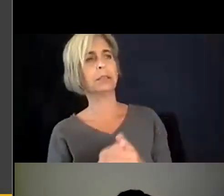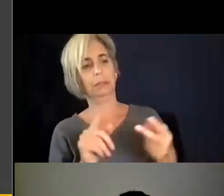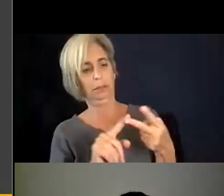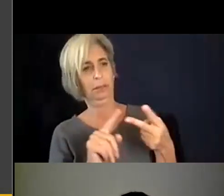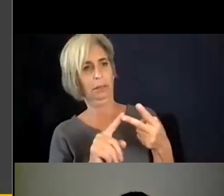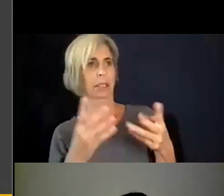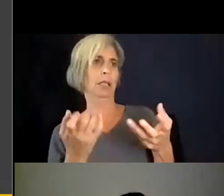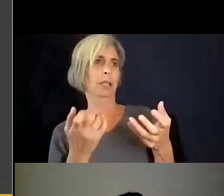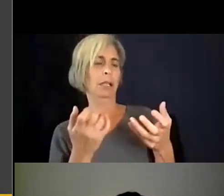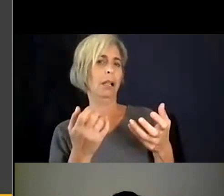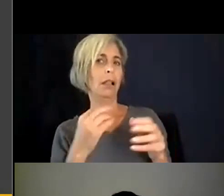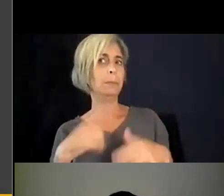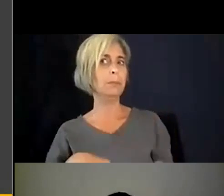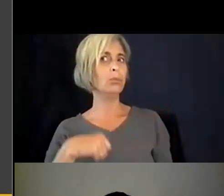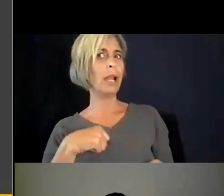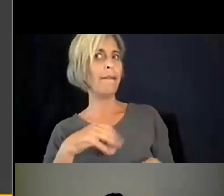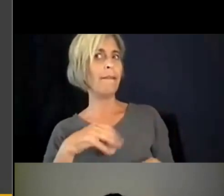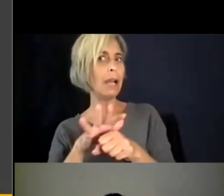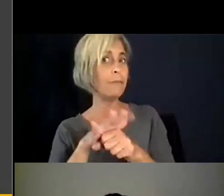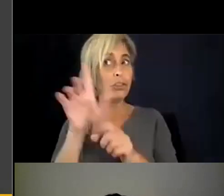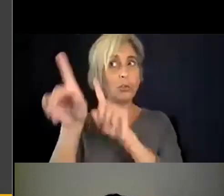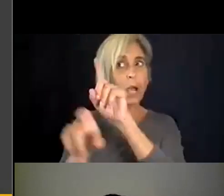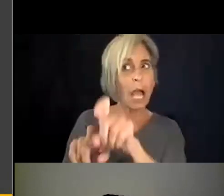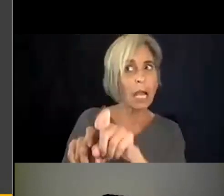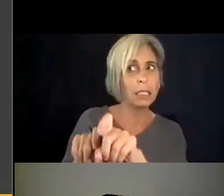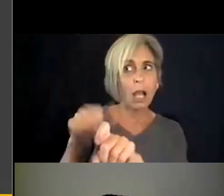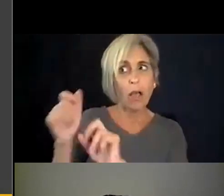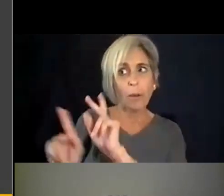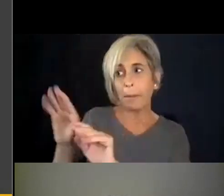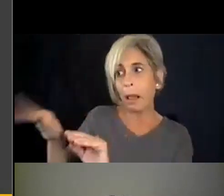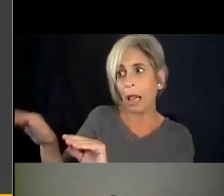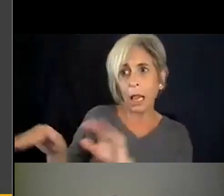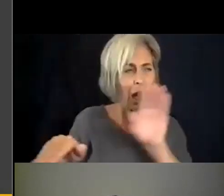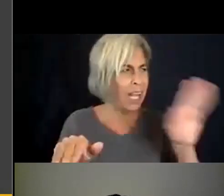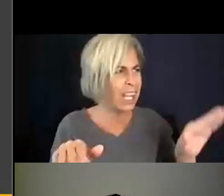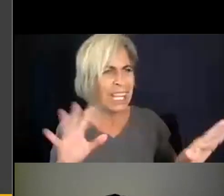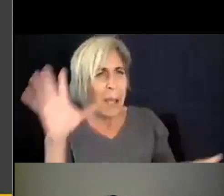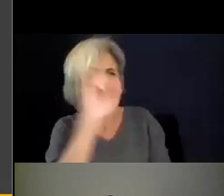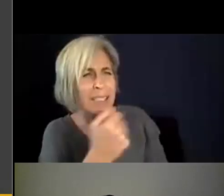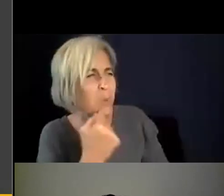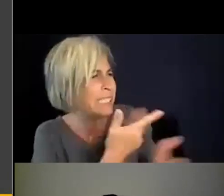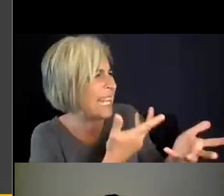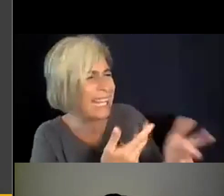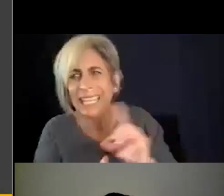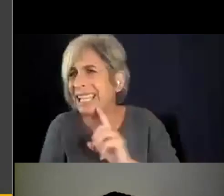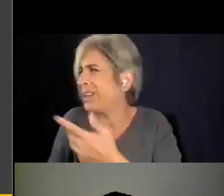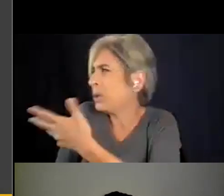Getting up a little courage to ask fellow students around me, what was said if I missed something. I suppose somewhere along the line, I